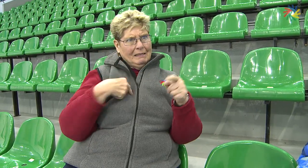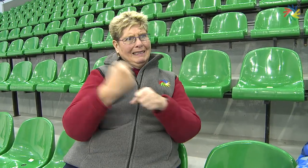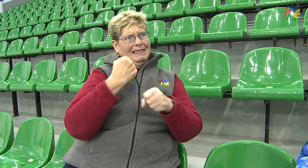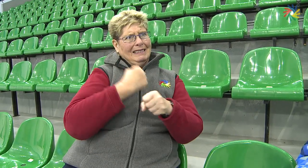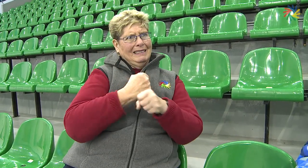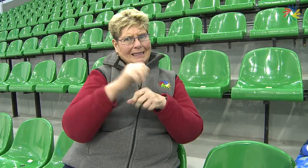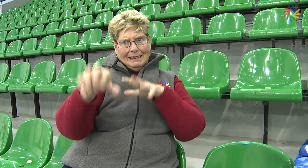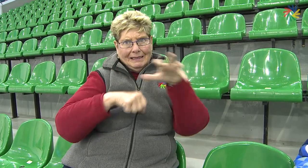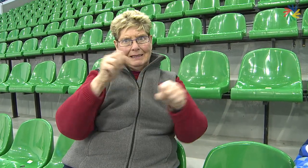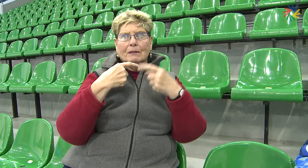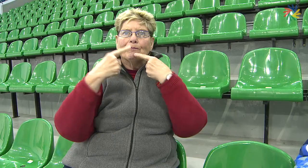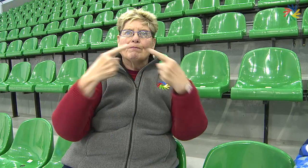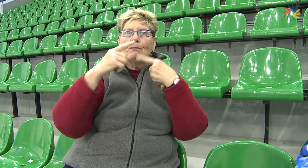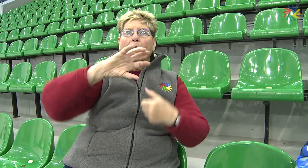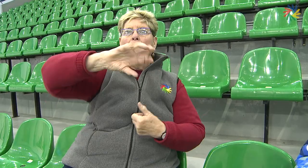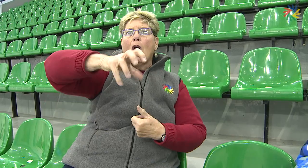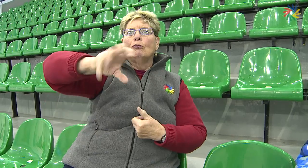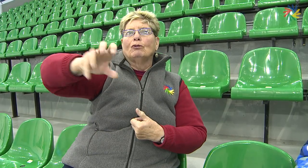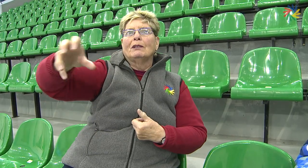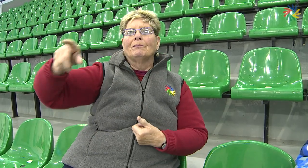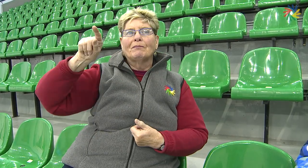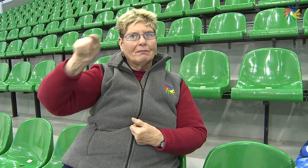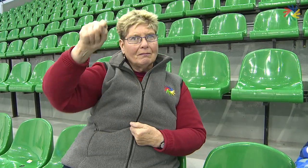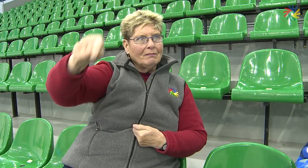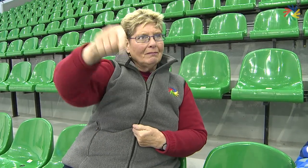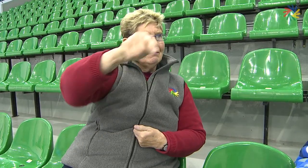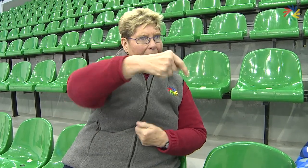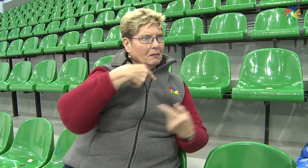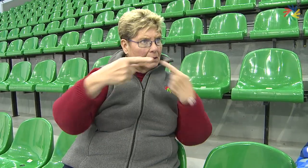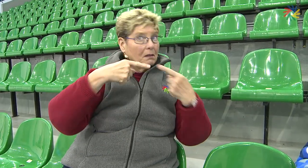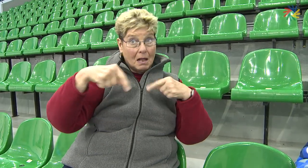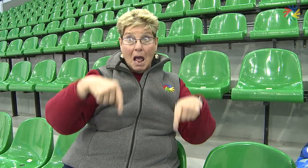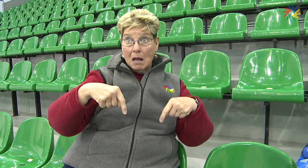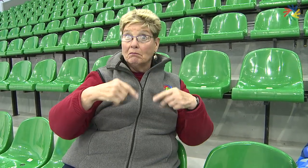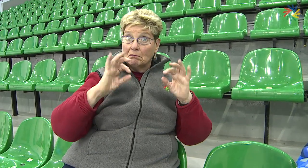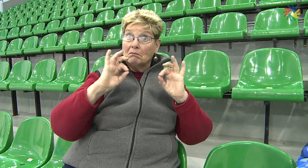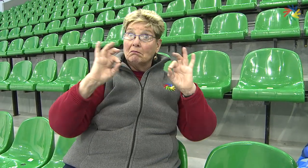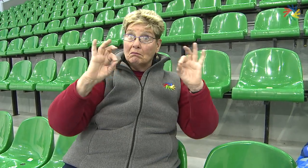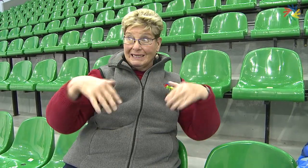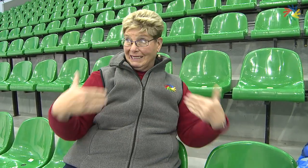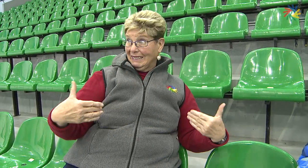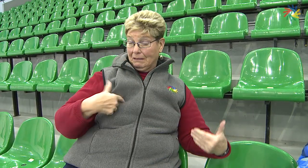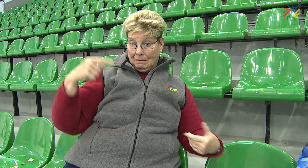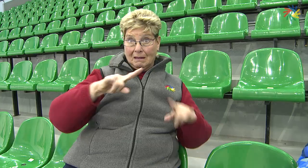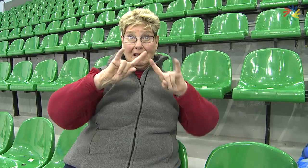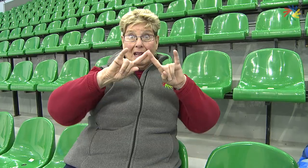I have been busy working and negotiating with different countries, and things are looking up now that I’m here at Khanty-Mansiysk.